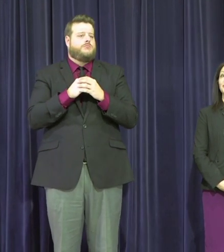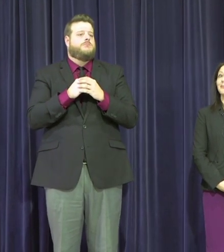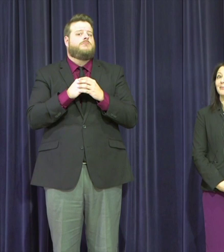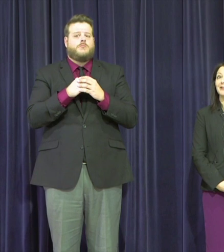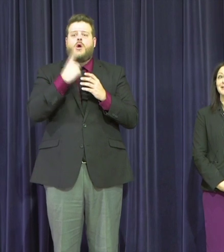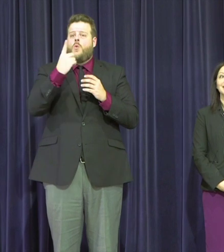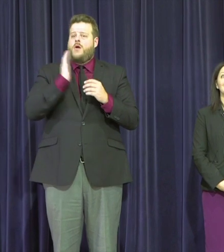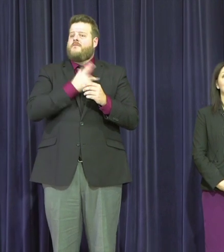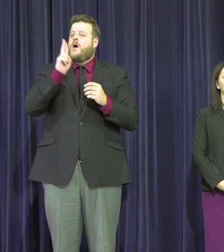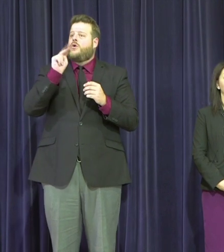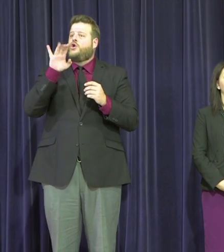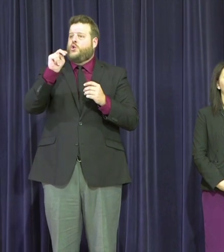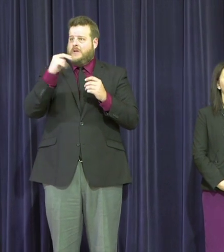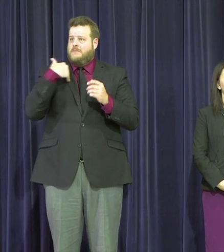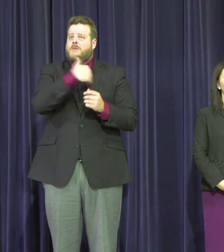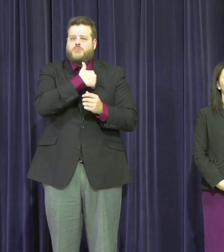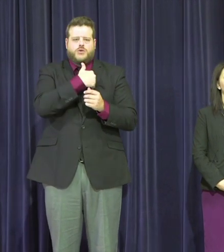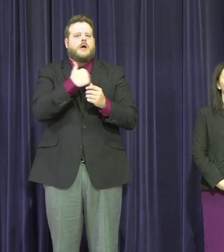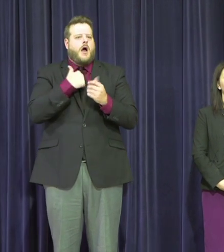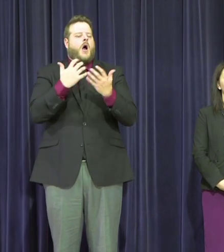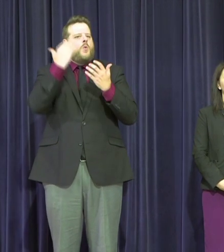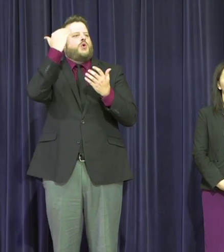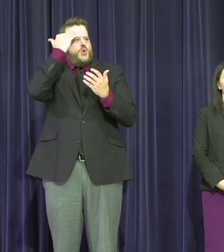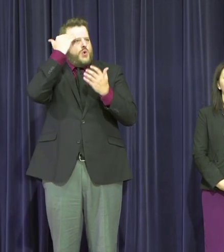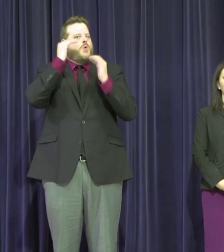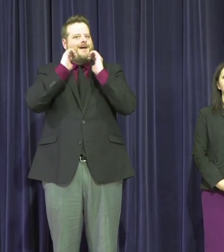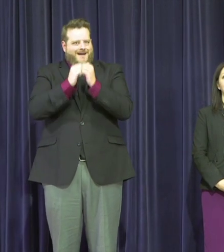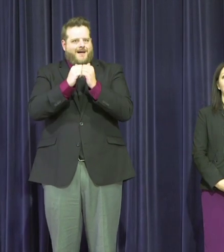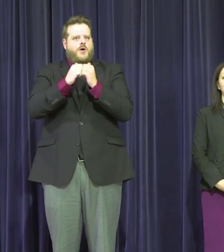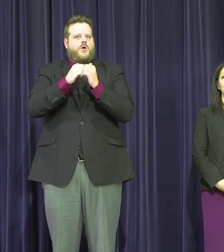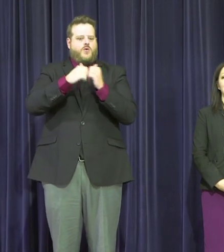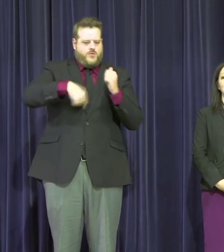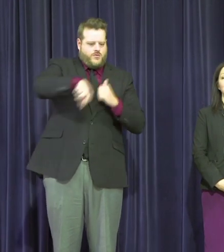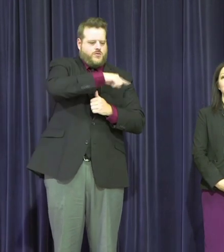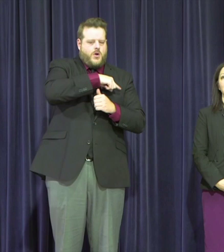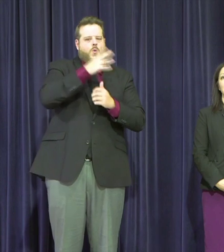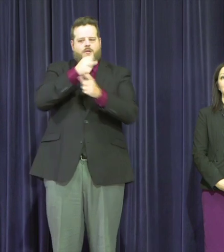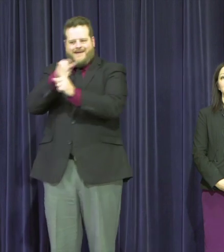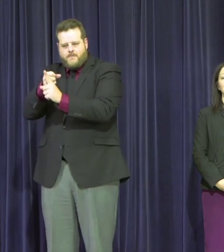of our union members. I want to know how it's going to impact individuals lives.